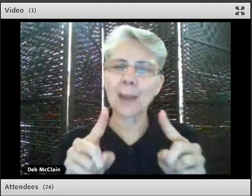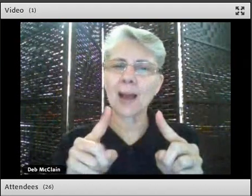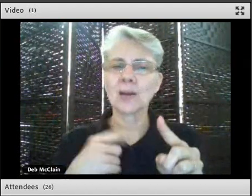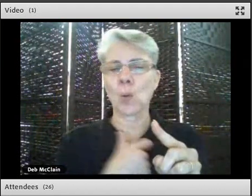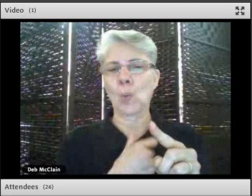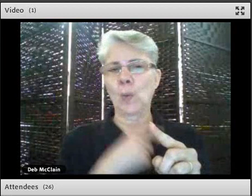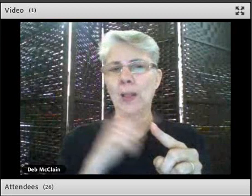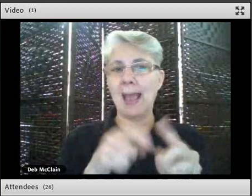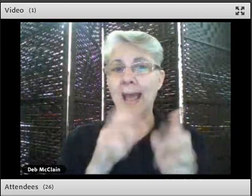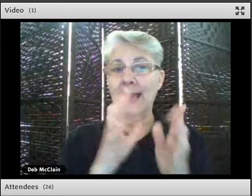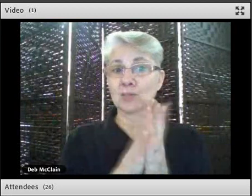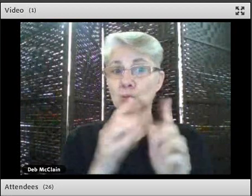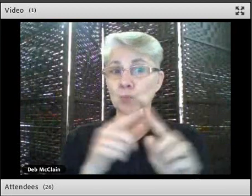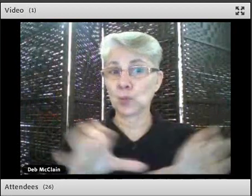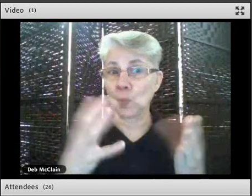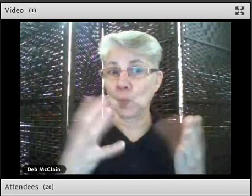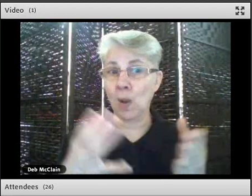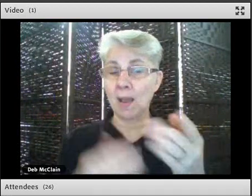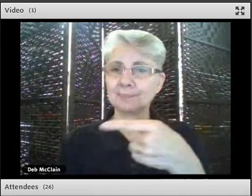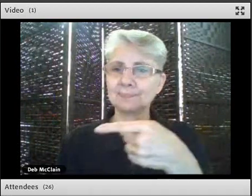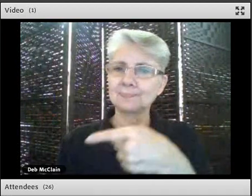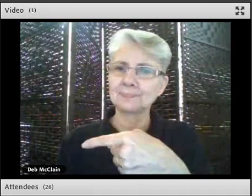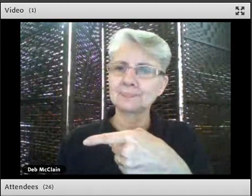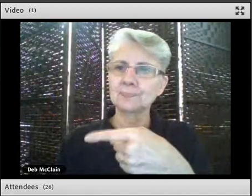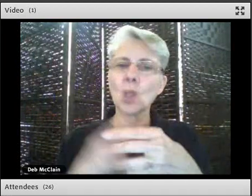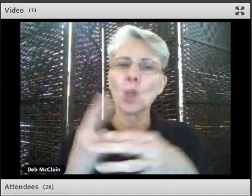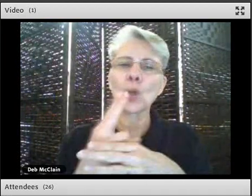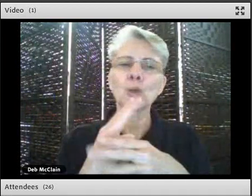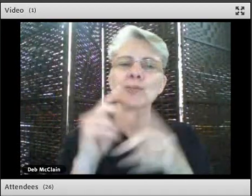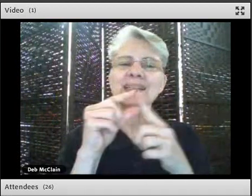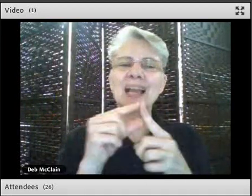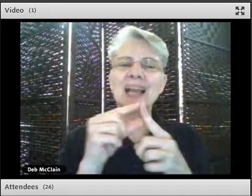And we can see, also, that it says, "by J.K. Rowling."